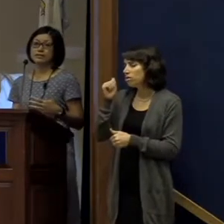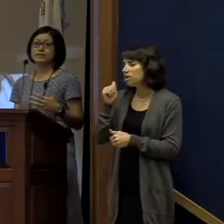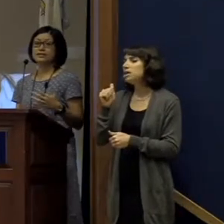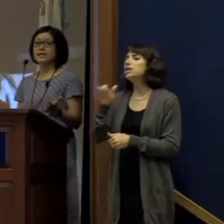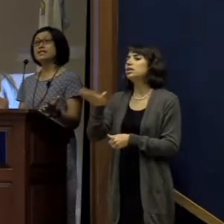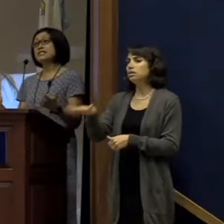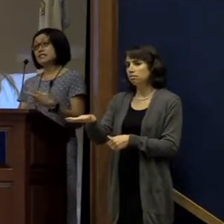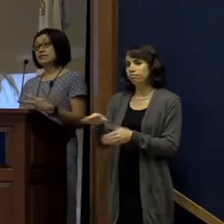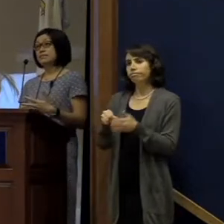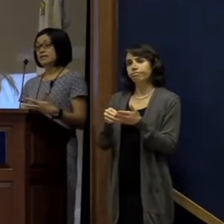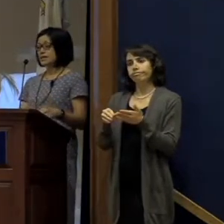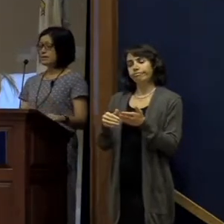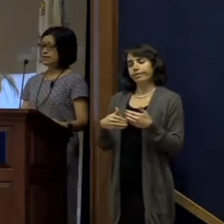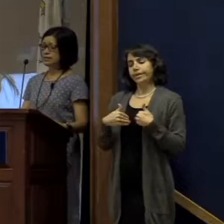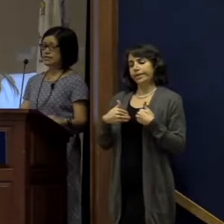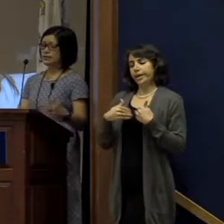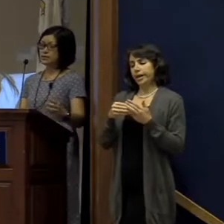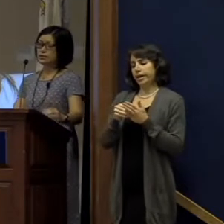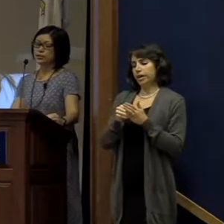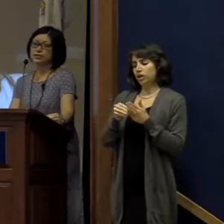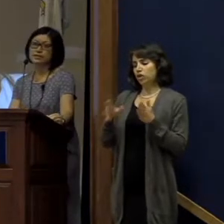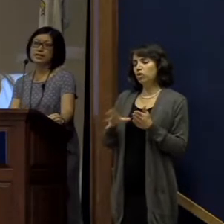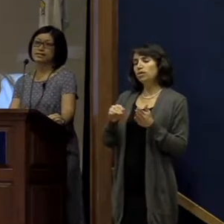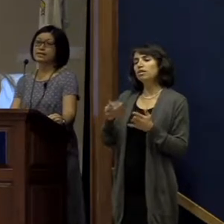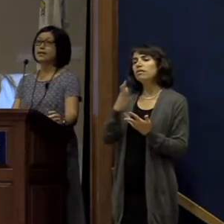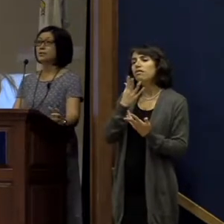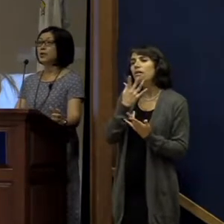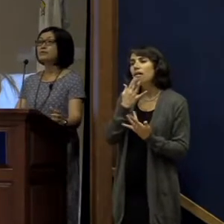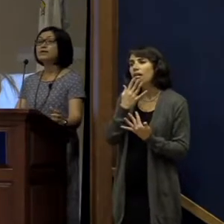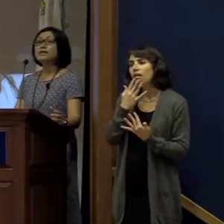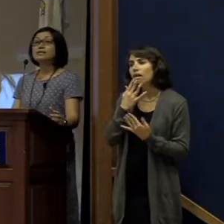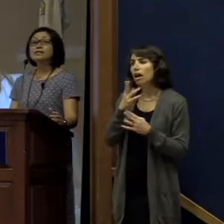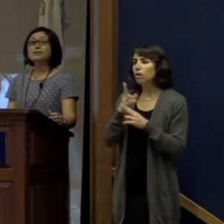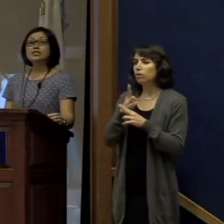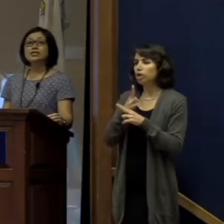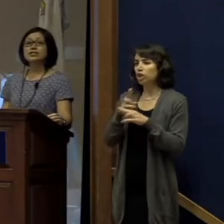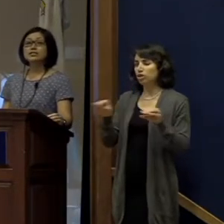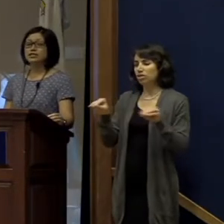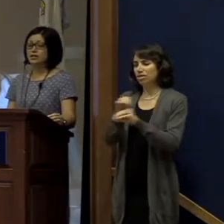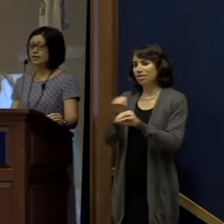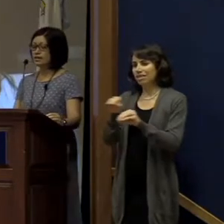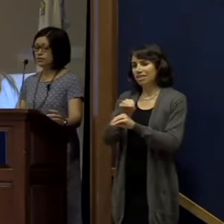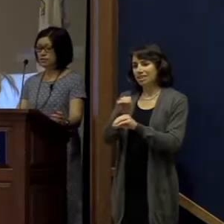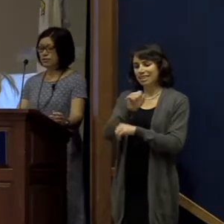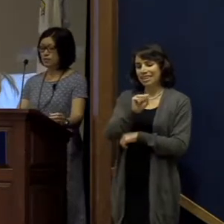Science and STEM because they are used interchangeably in k-12 STEM education teaching and learning which is my world.